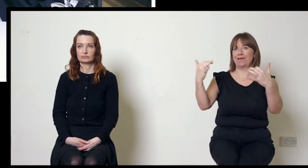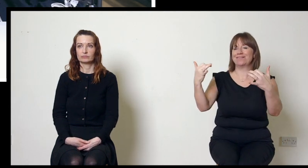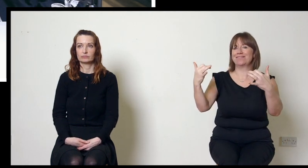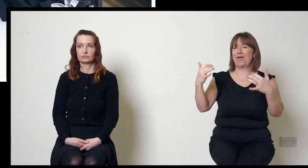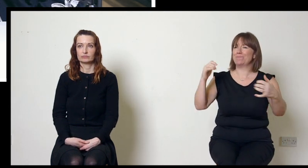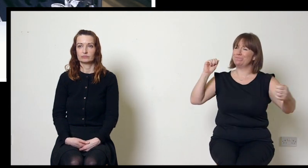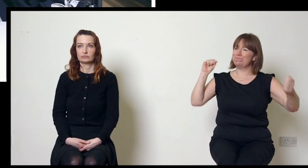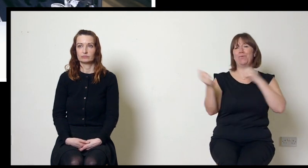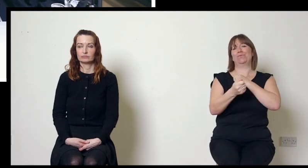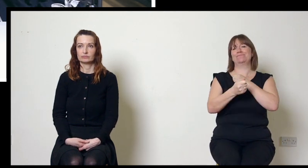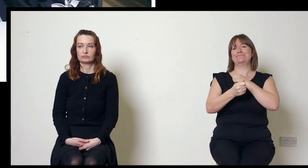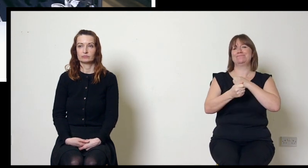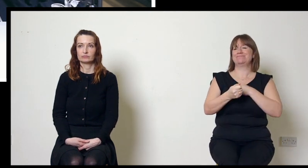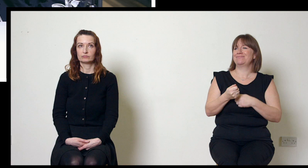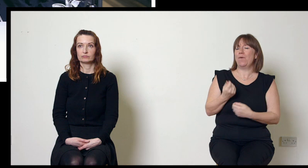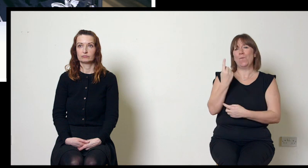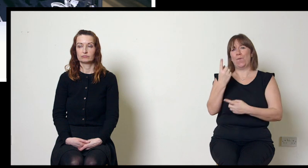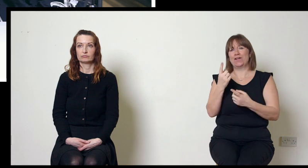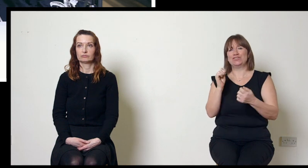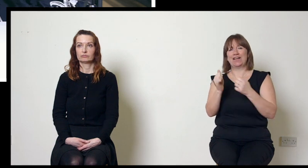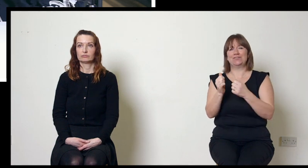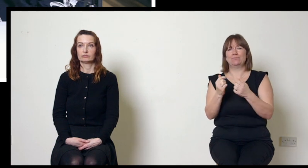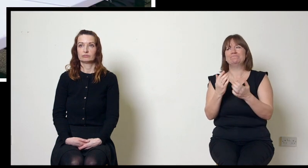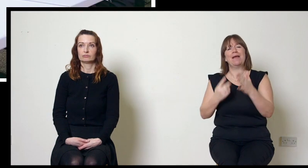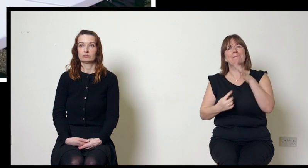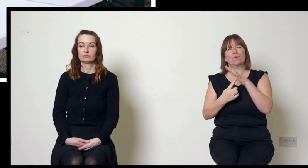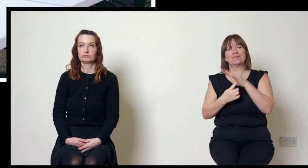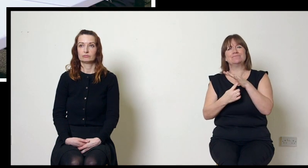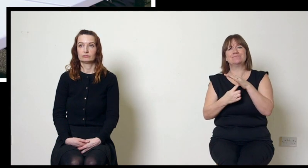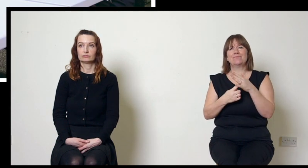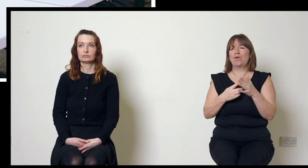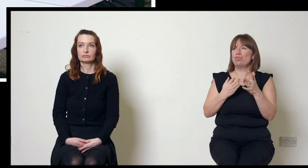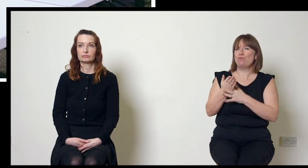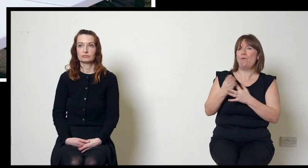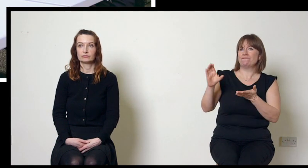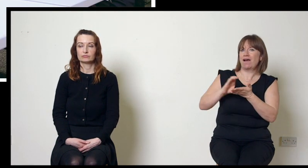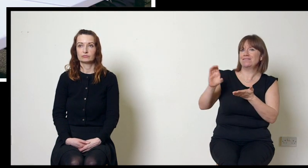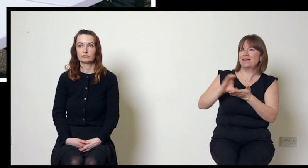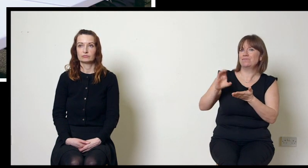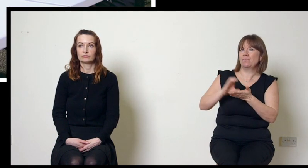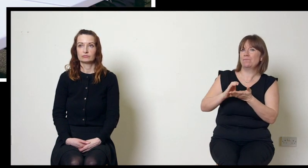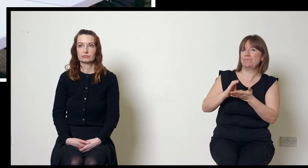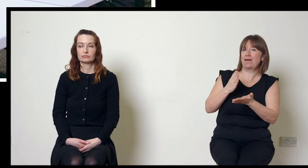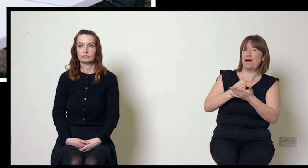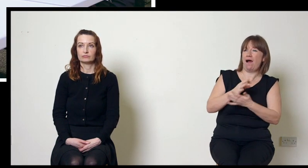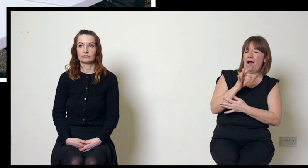I think one of those changes also, which I think is really important, is and through our funders, we meant to ask the question, are you affected a little or a lot?